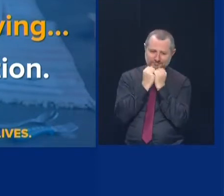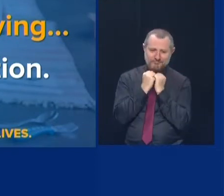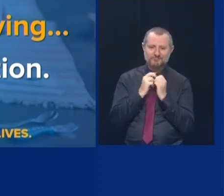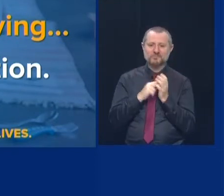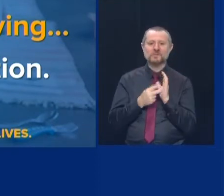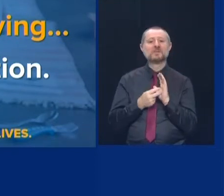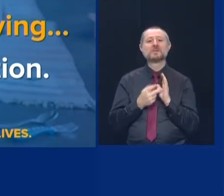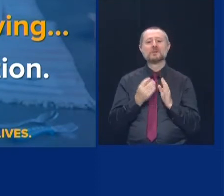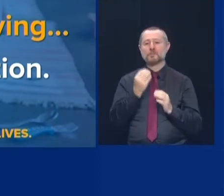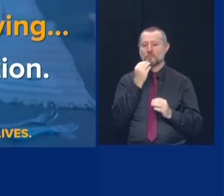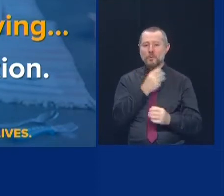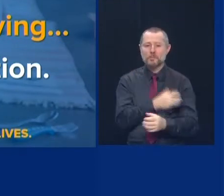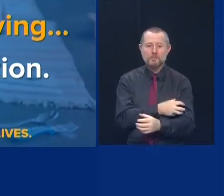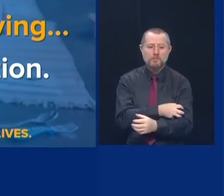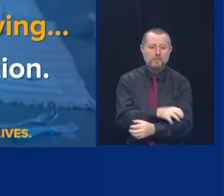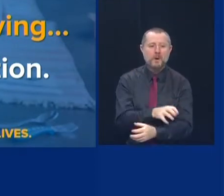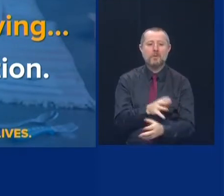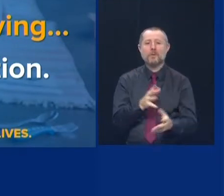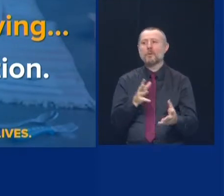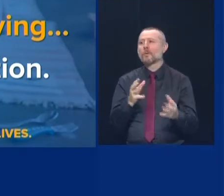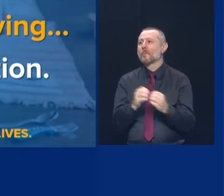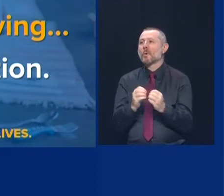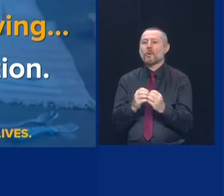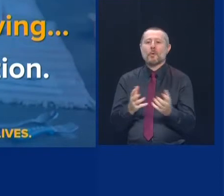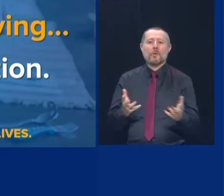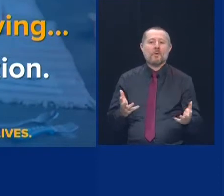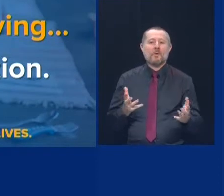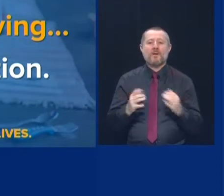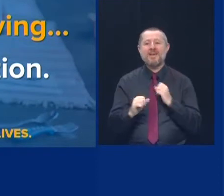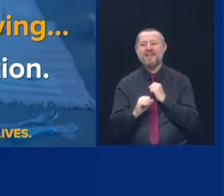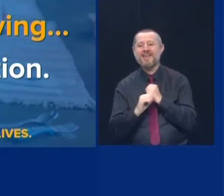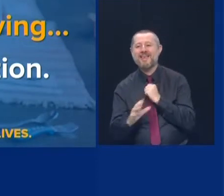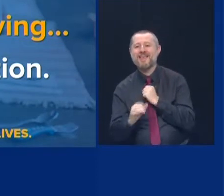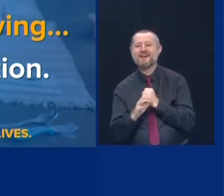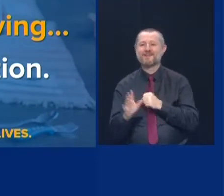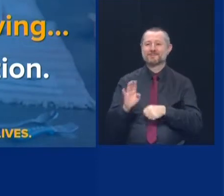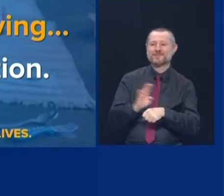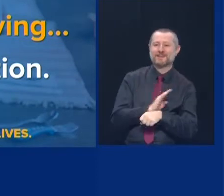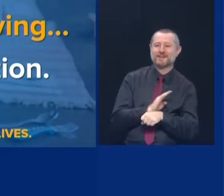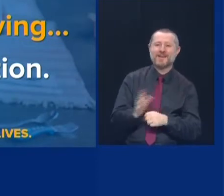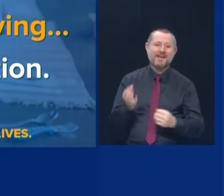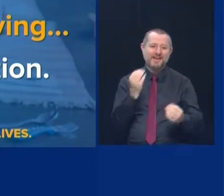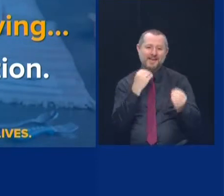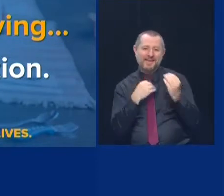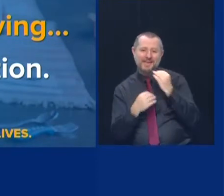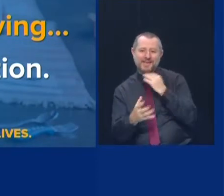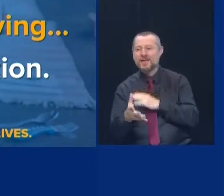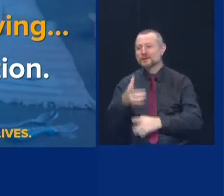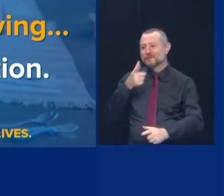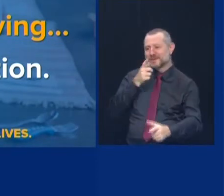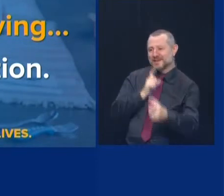THANKSGIVING. IT'S MORE MEANINGFUL.